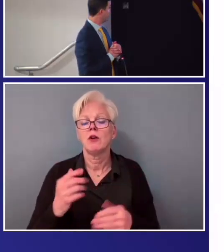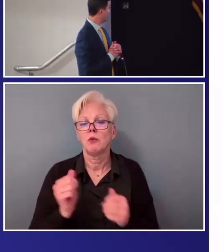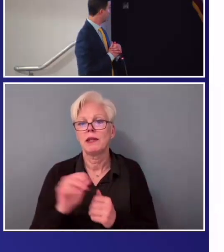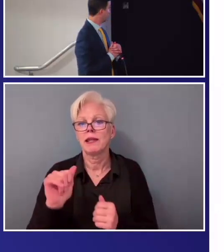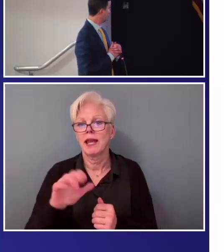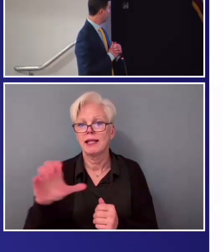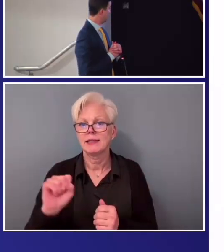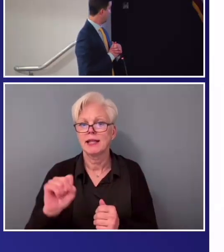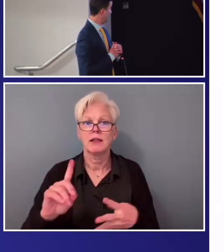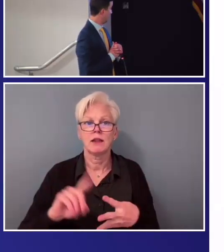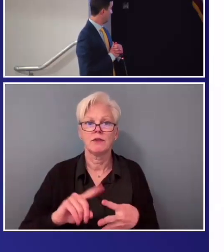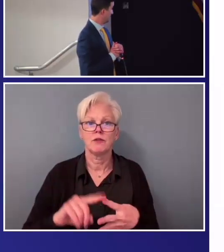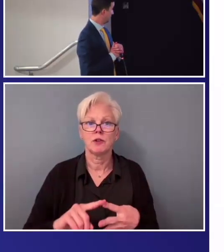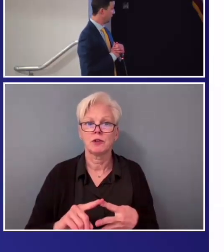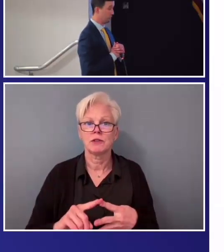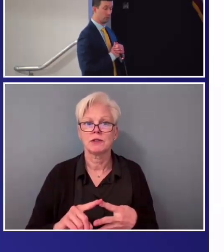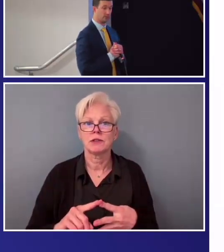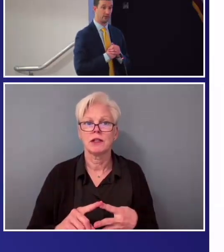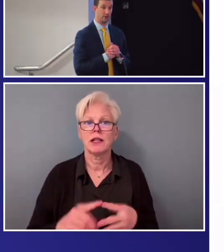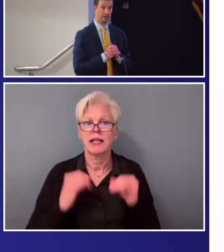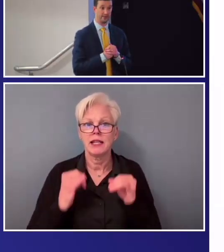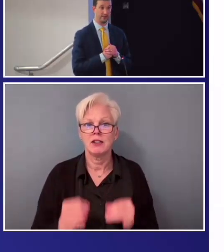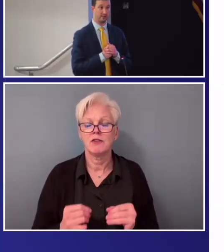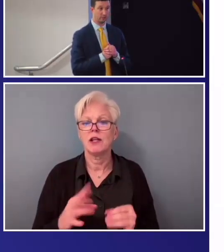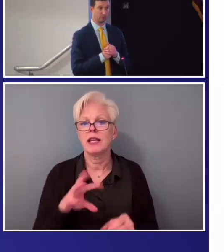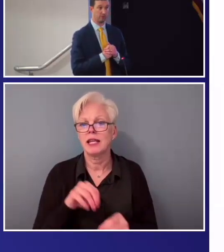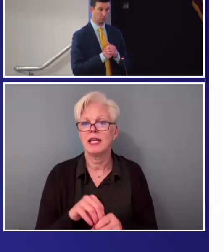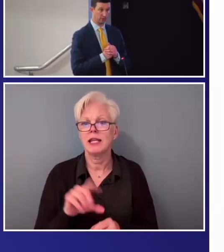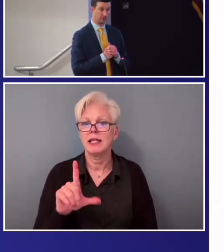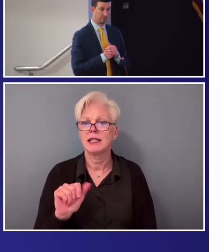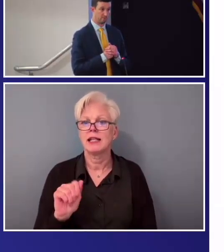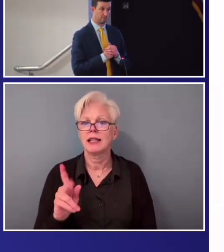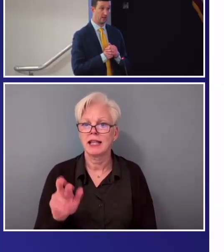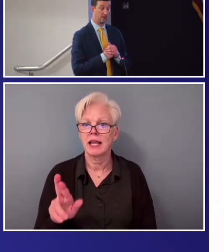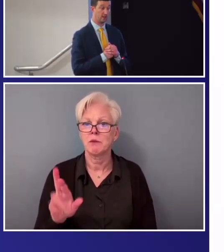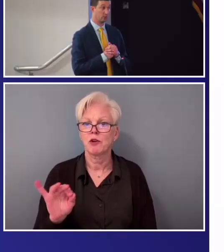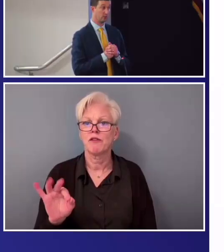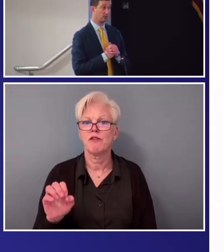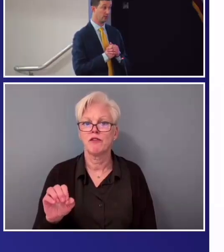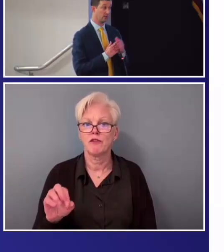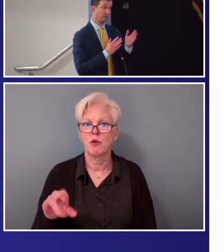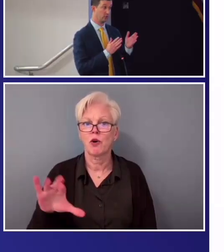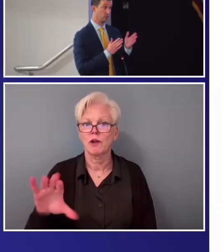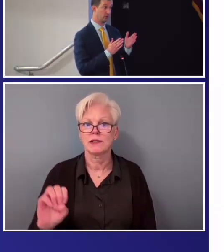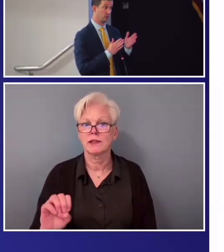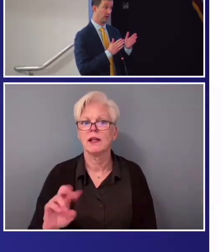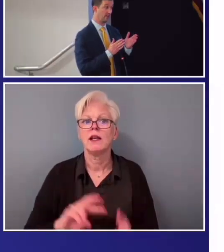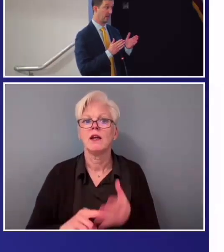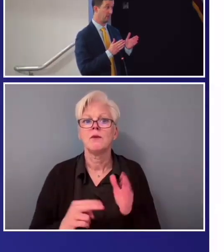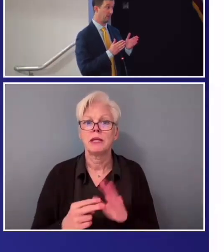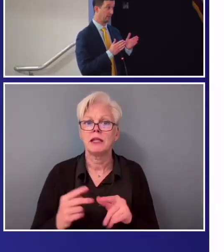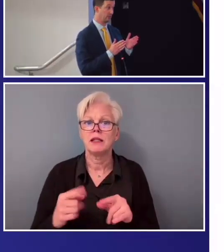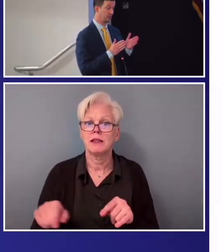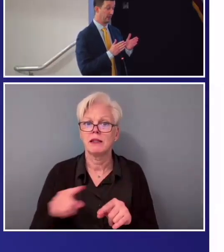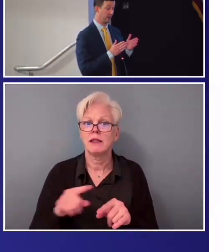The first would simply be individuals that are in the labor force. This would include individuals who, at the time of being surveyed,